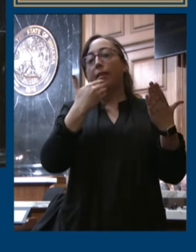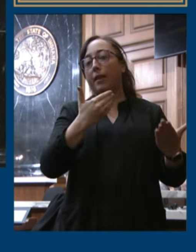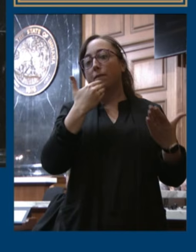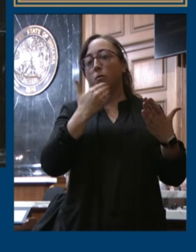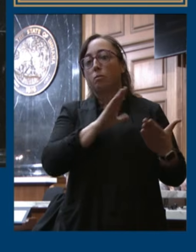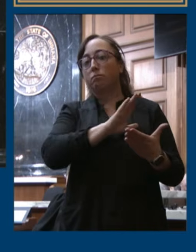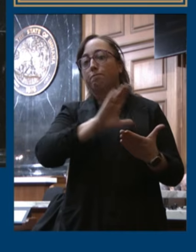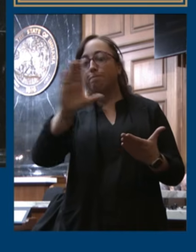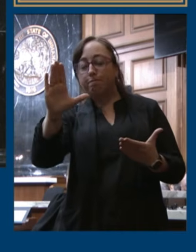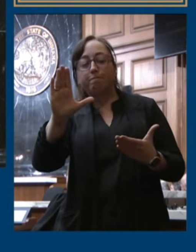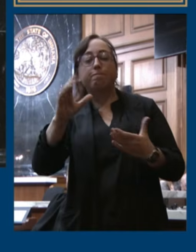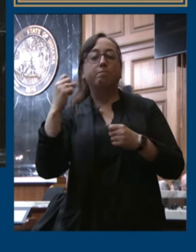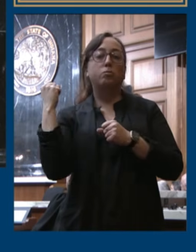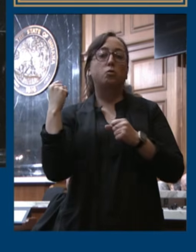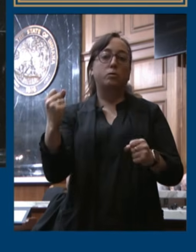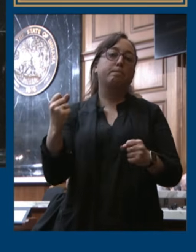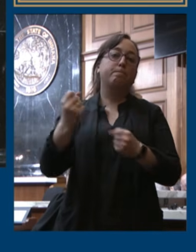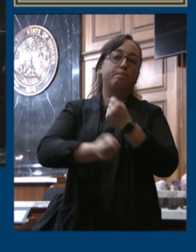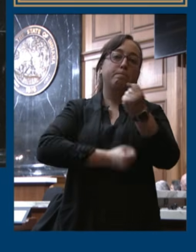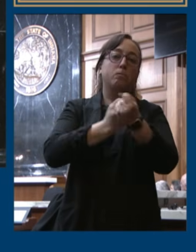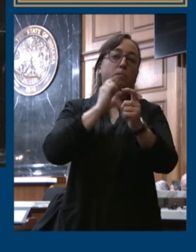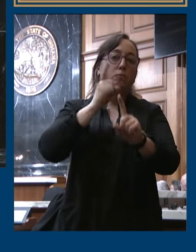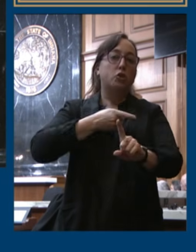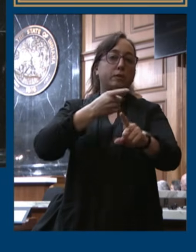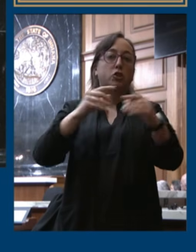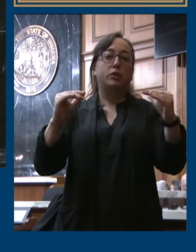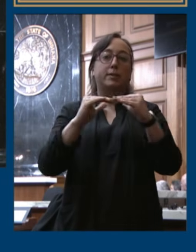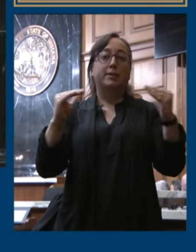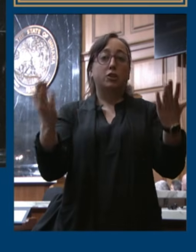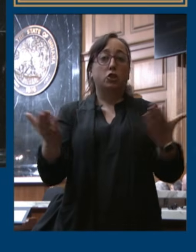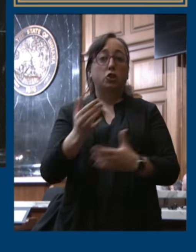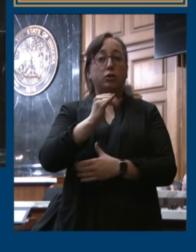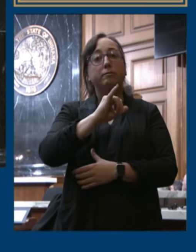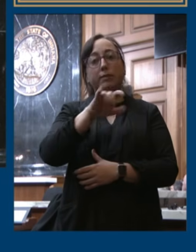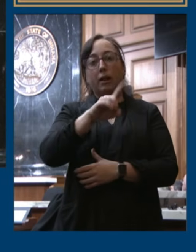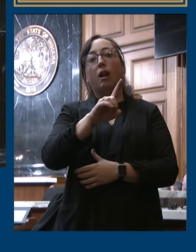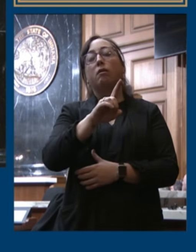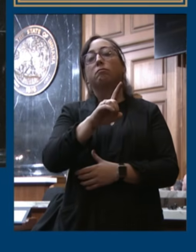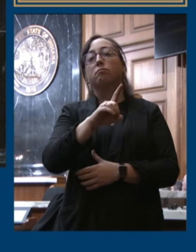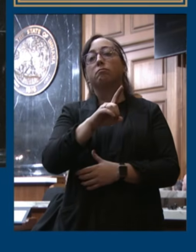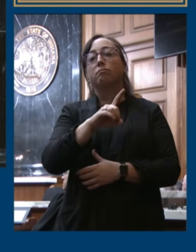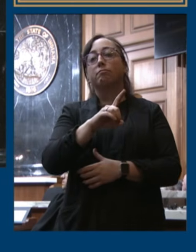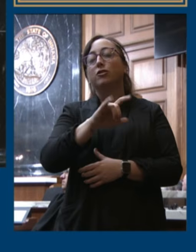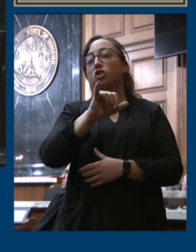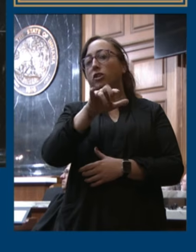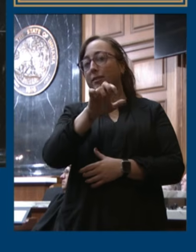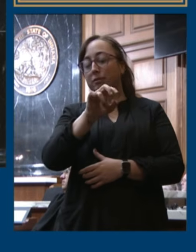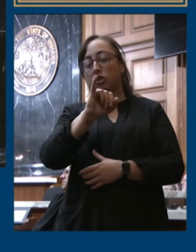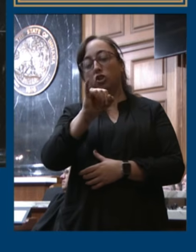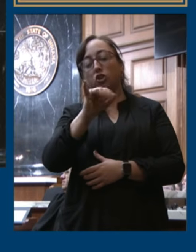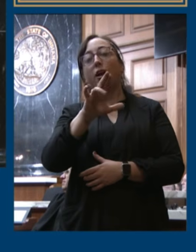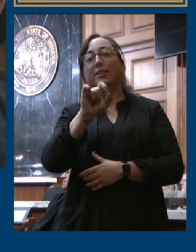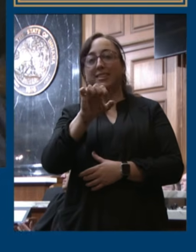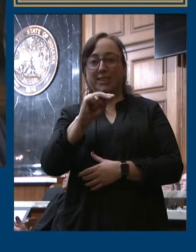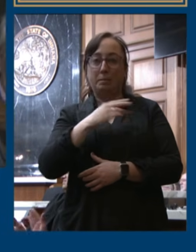STRENGTHENED THE SHARED MISSION OF JUSTICE IN HOOSIER HEARTLAND COURTS. JUSTIN, YOU'VE GOT TO STAND.